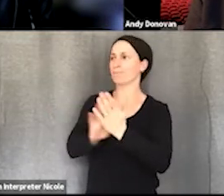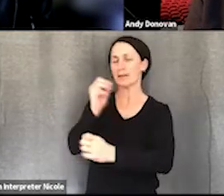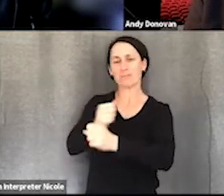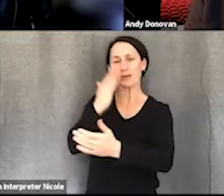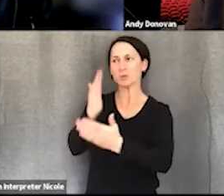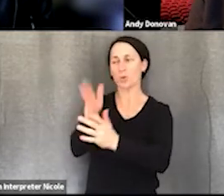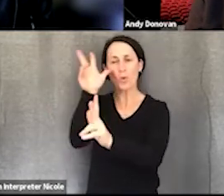I think